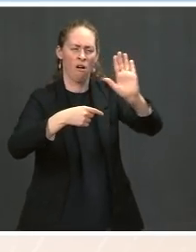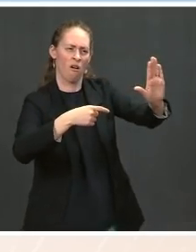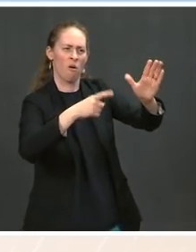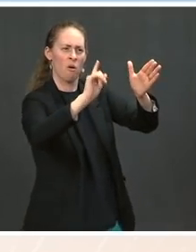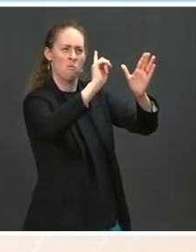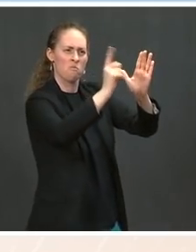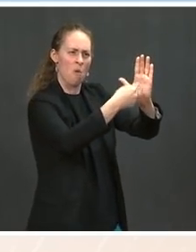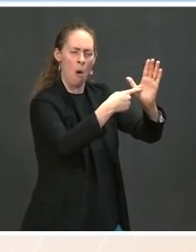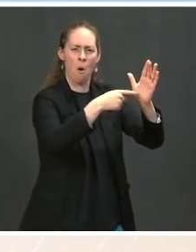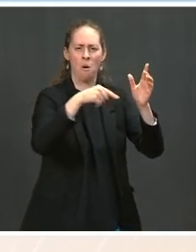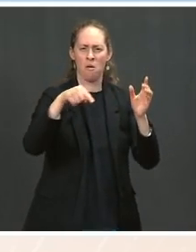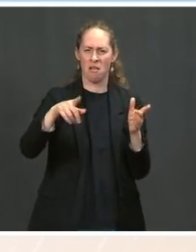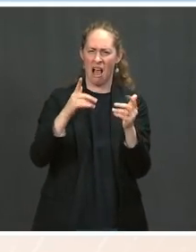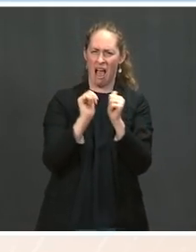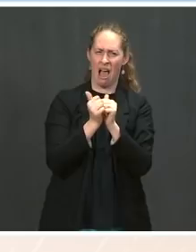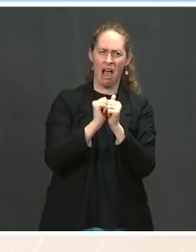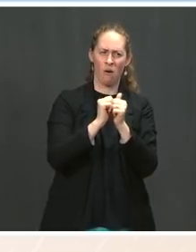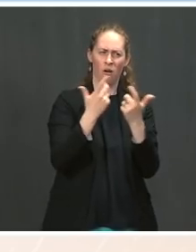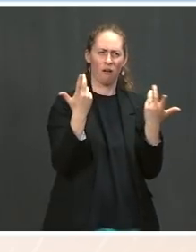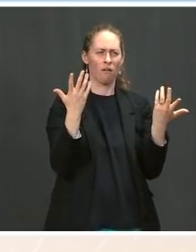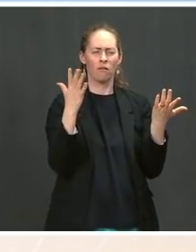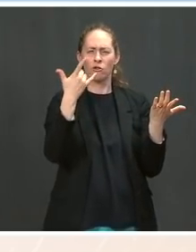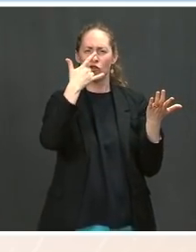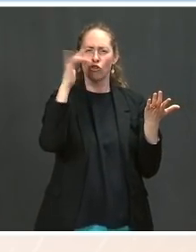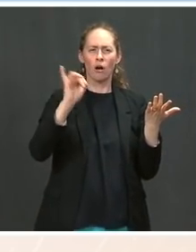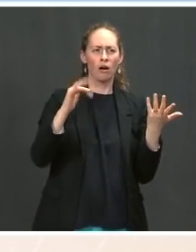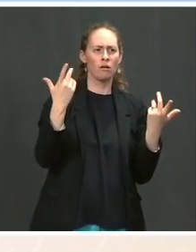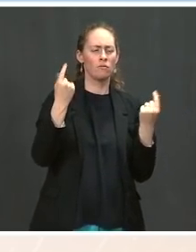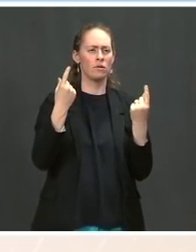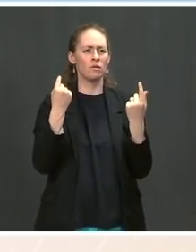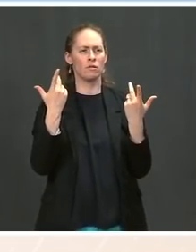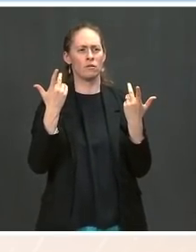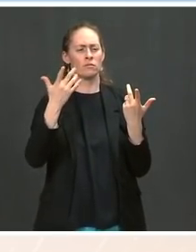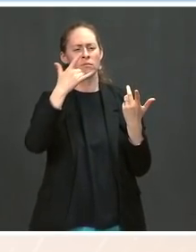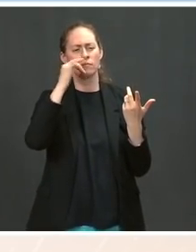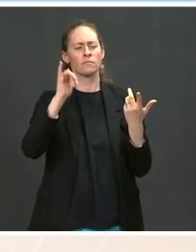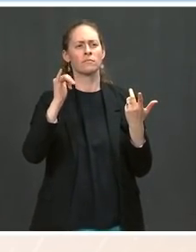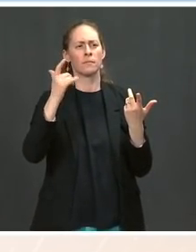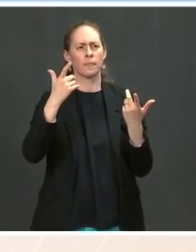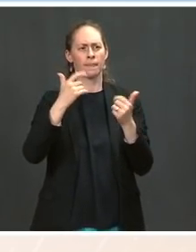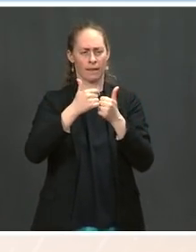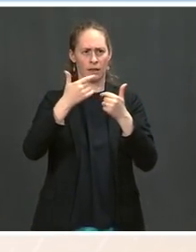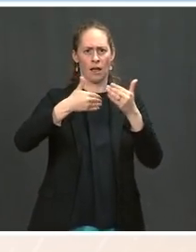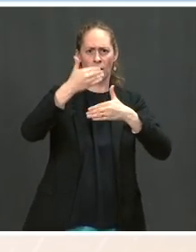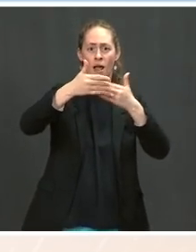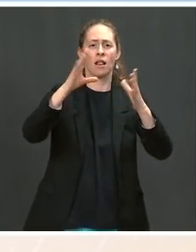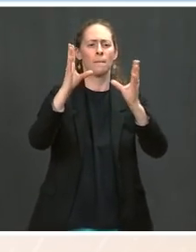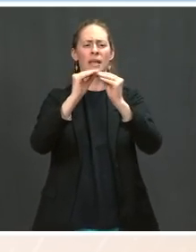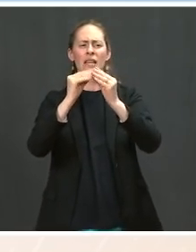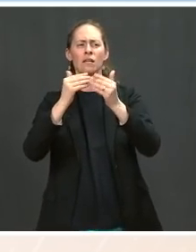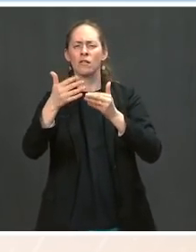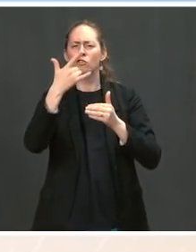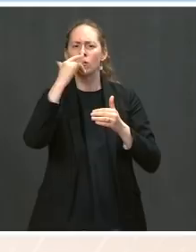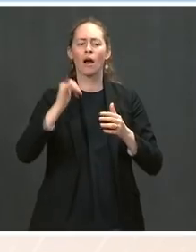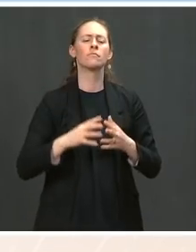sort of, what the next steps forward from it would be -- Ms. Psaki: Sure. The Press: -- coming out of it? Ms. Psaki: Well, I think, you know, a couple of things.